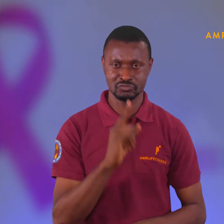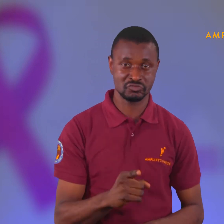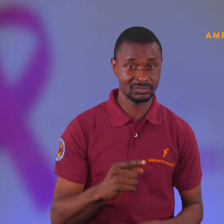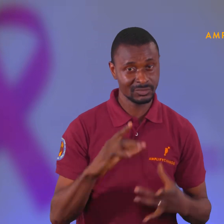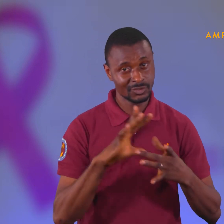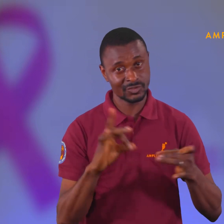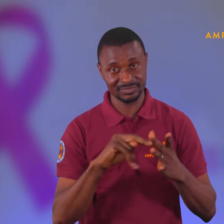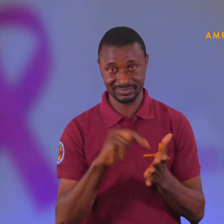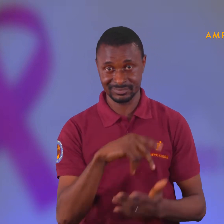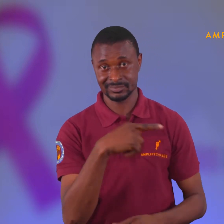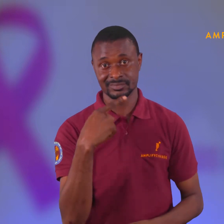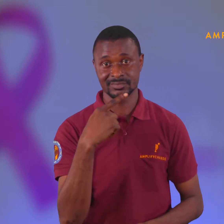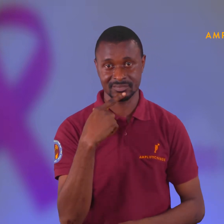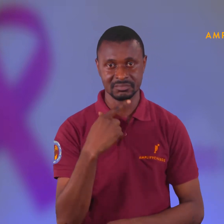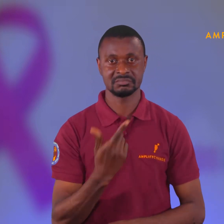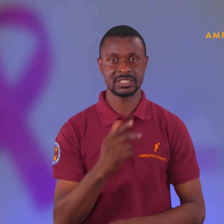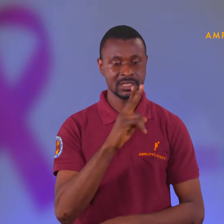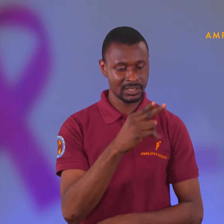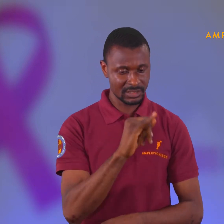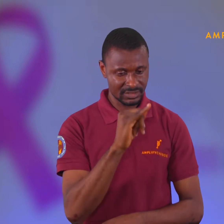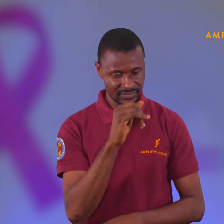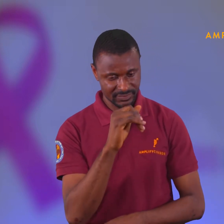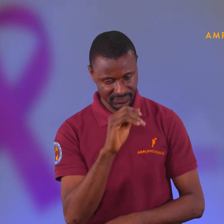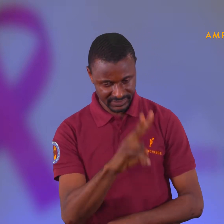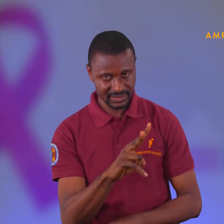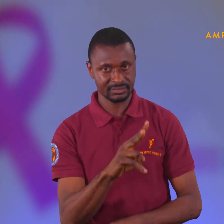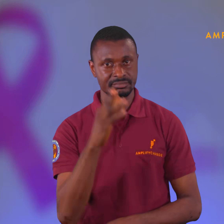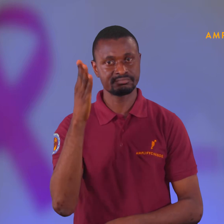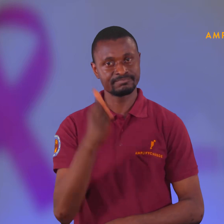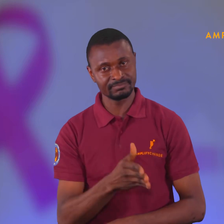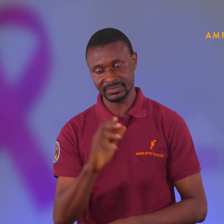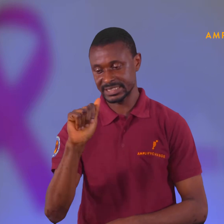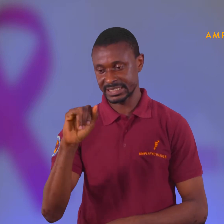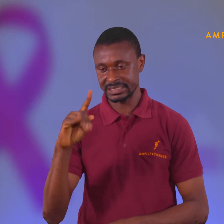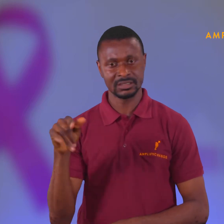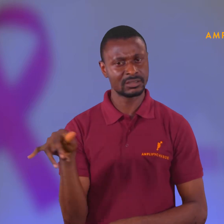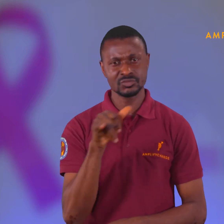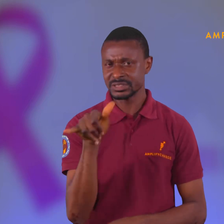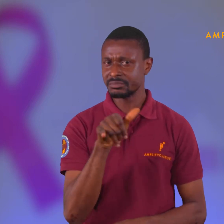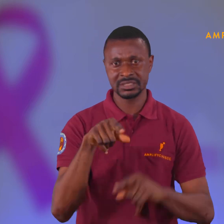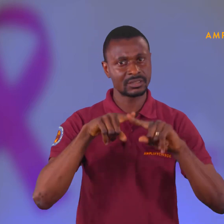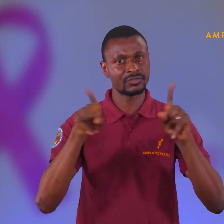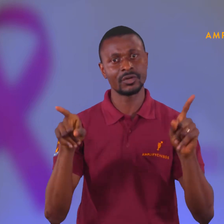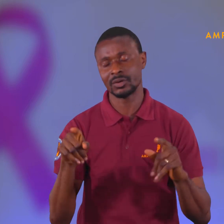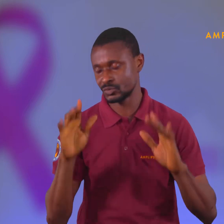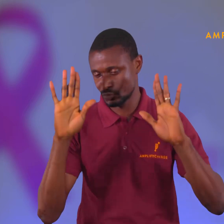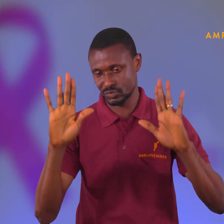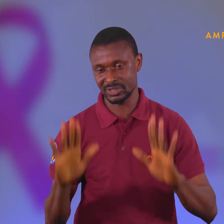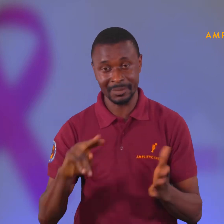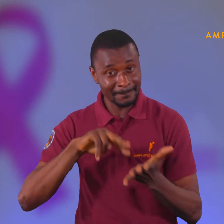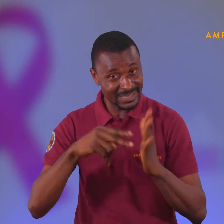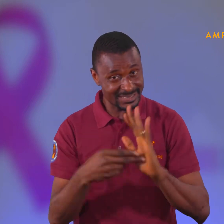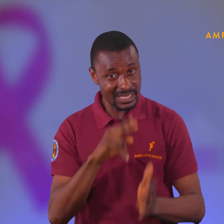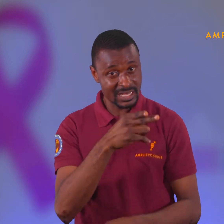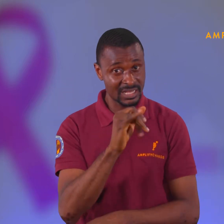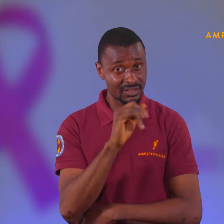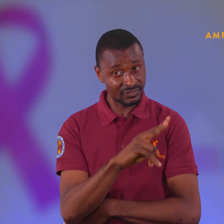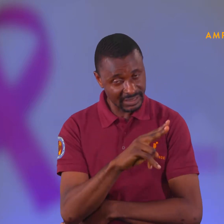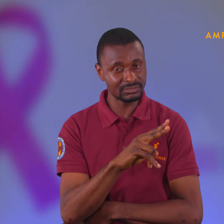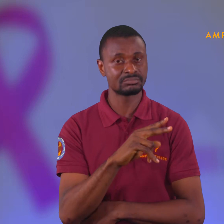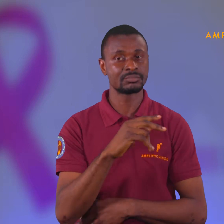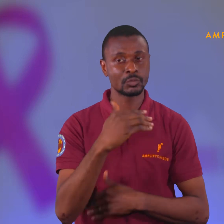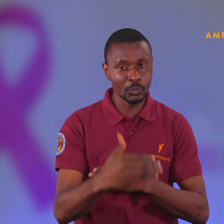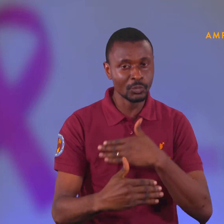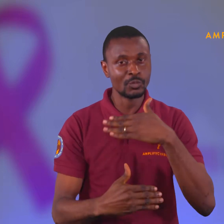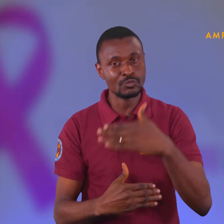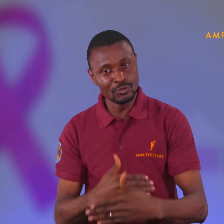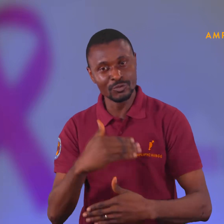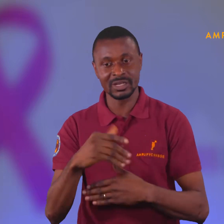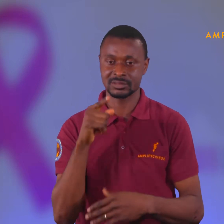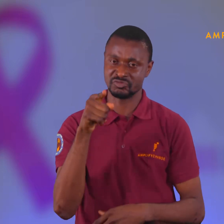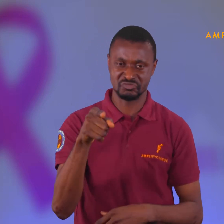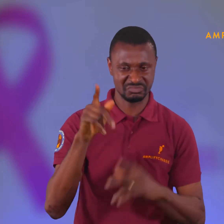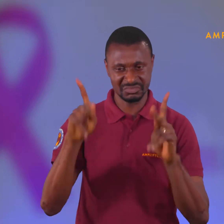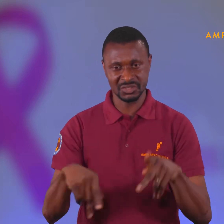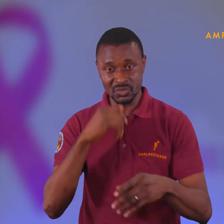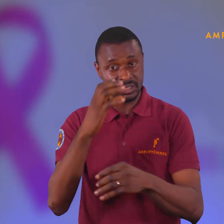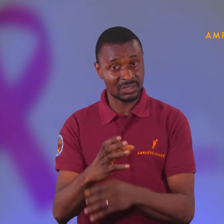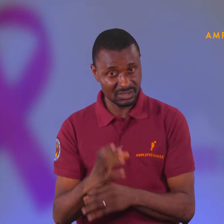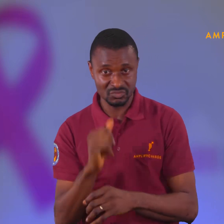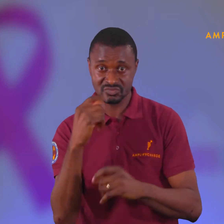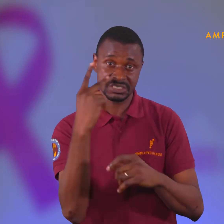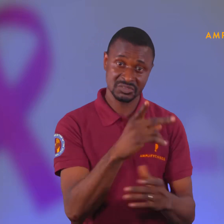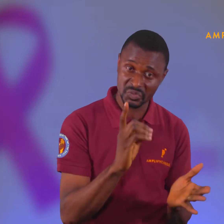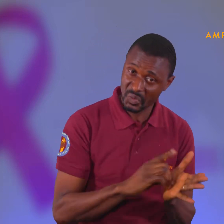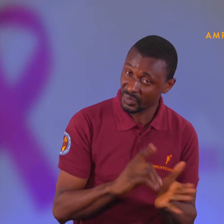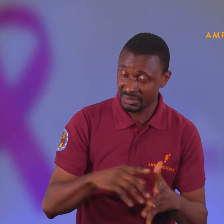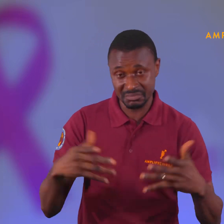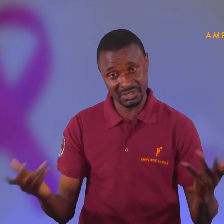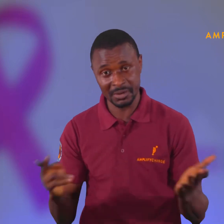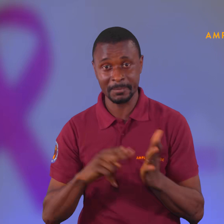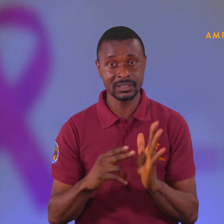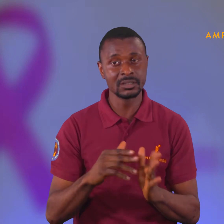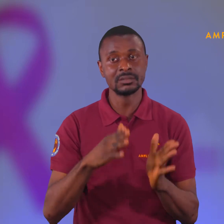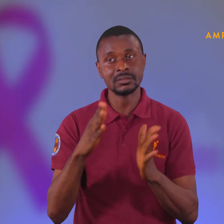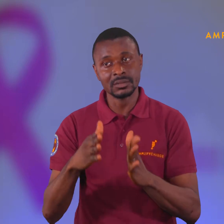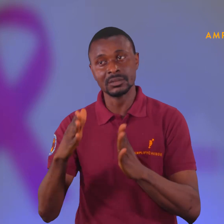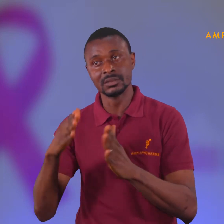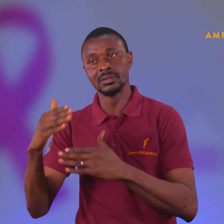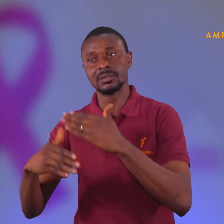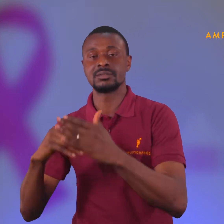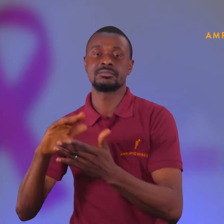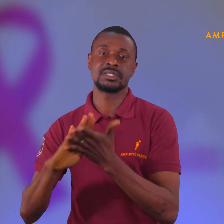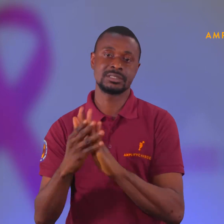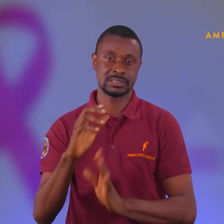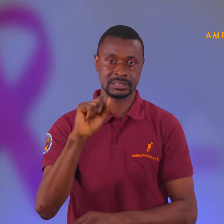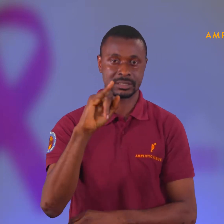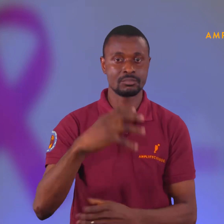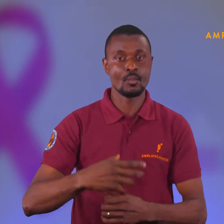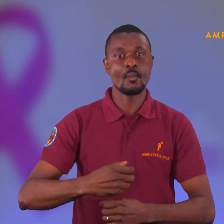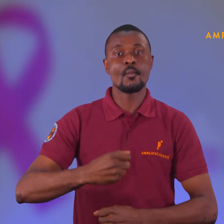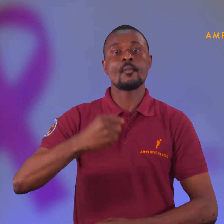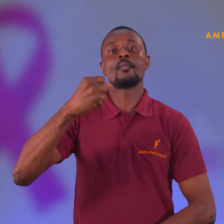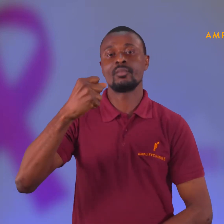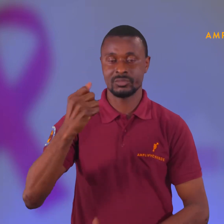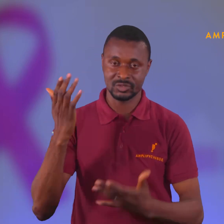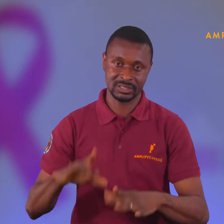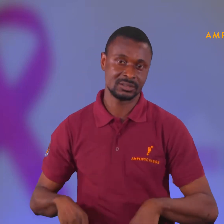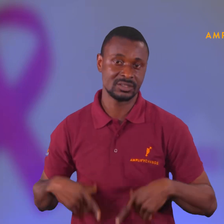We have learnt that HIV and AIDS are different. They are not the same. HIV progresses into AIDS if an infected person does not get early treatment.